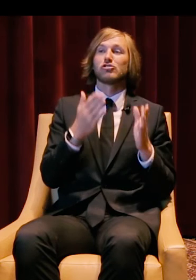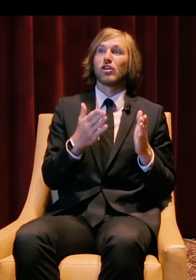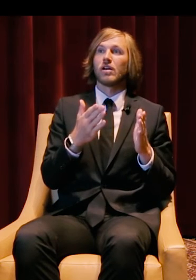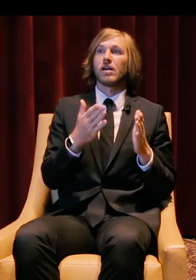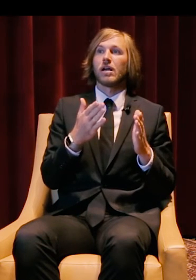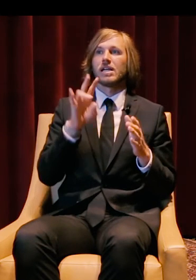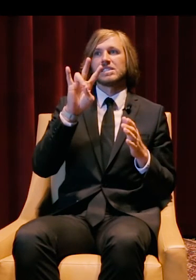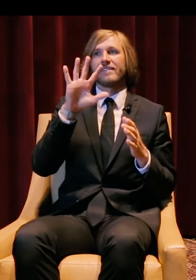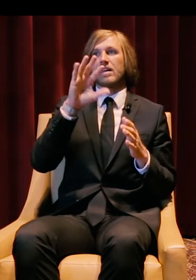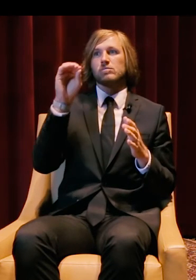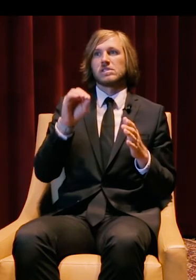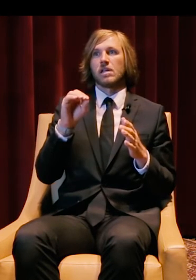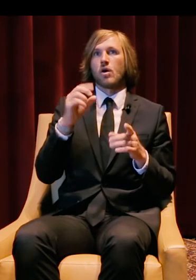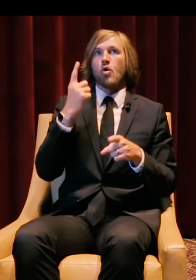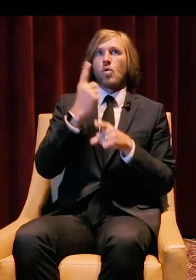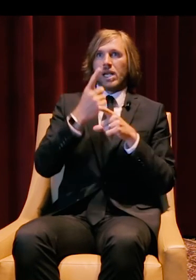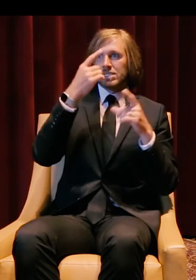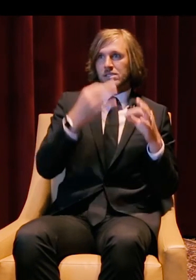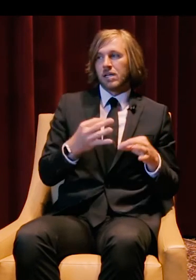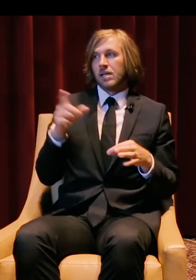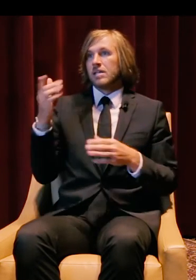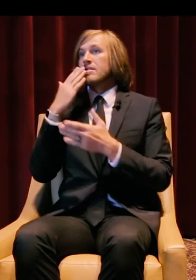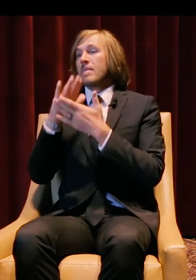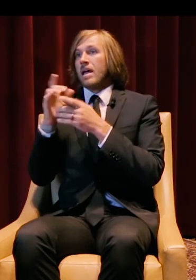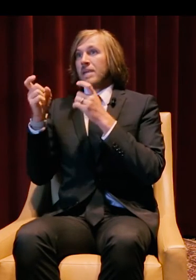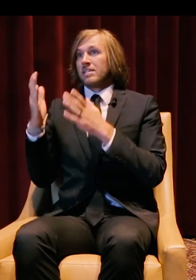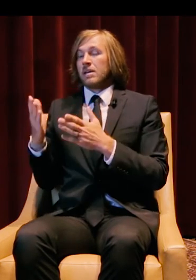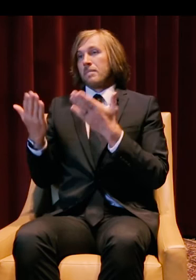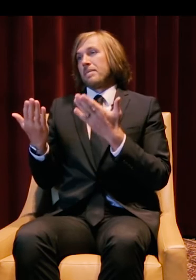makes 75% of the right decisions, and the bad manager maybe makes